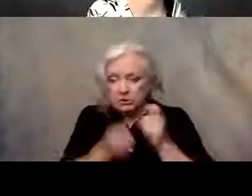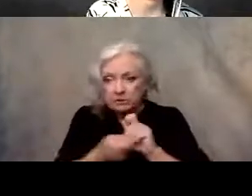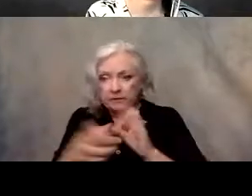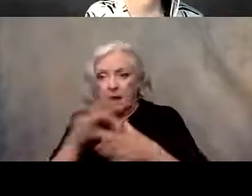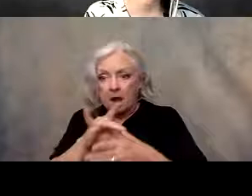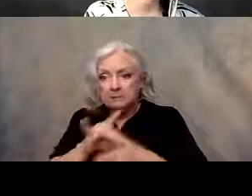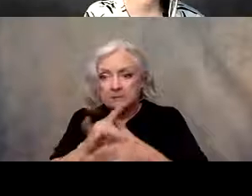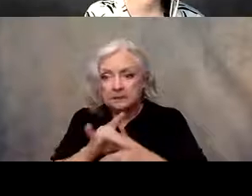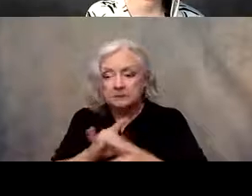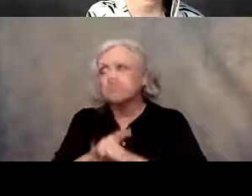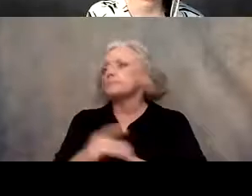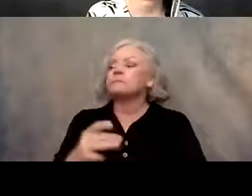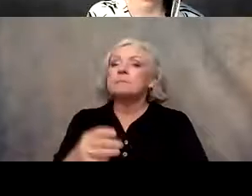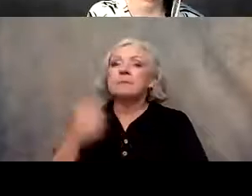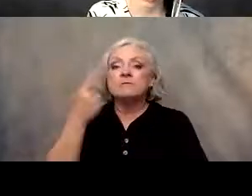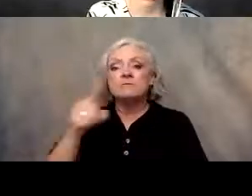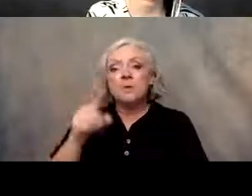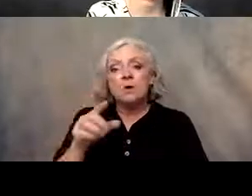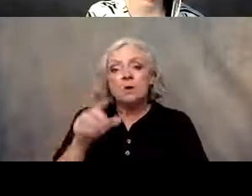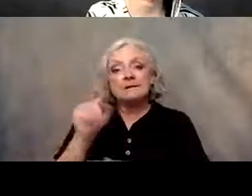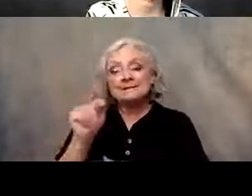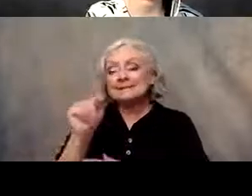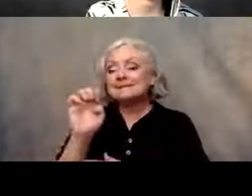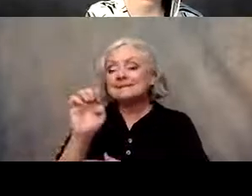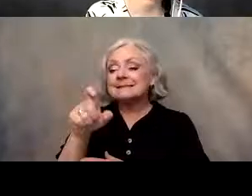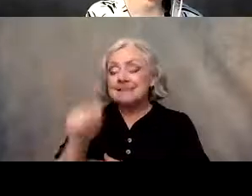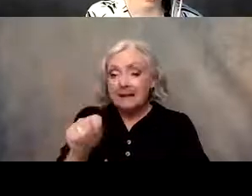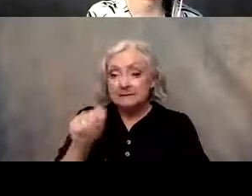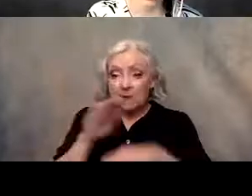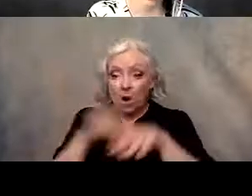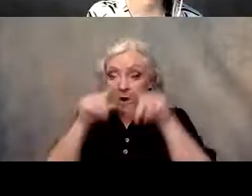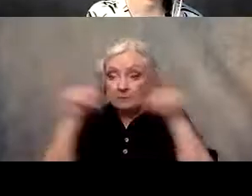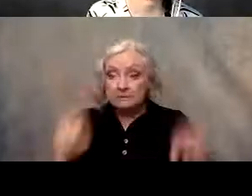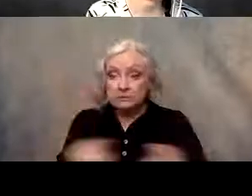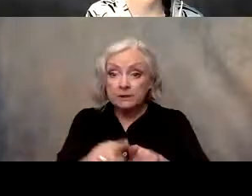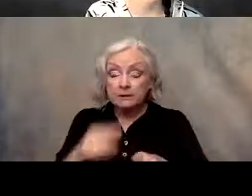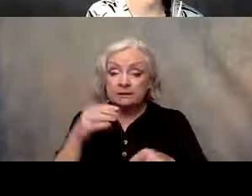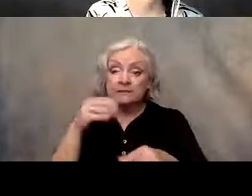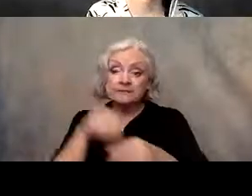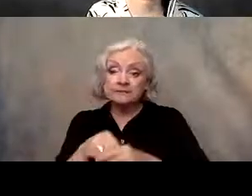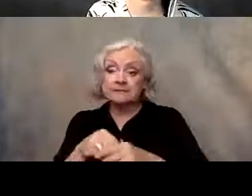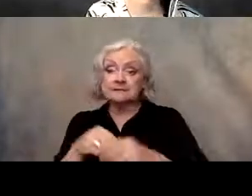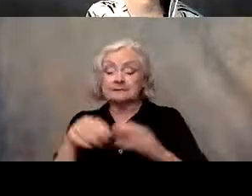When it comes to the text on screen, whether it's in captions and where those captions are placed